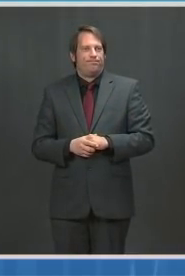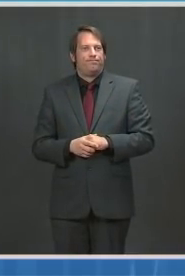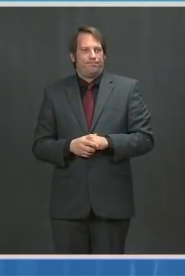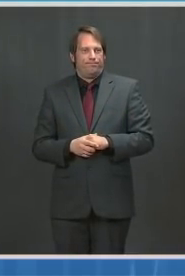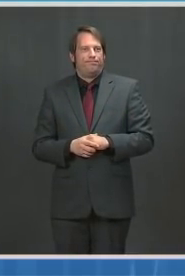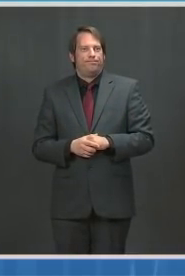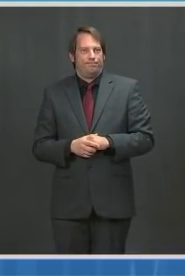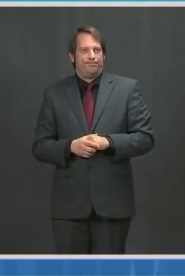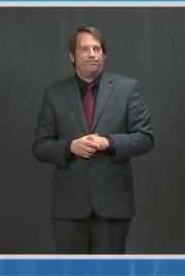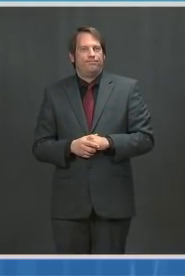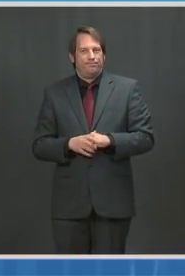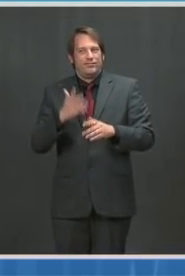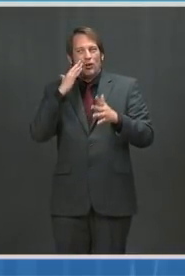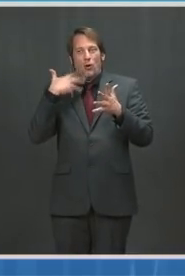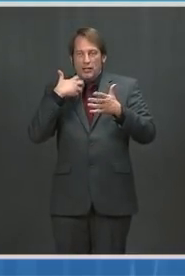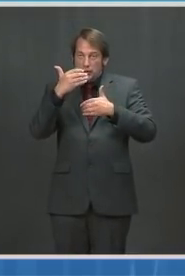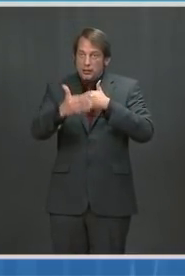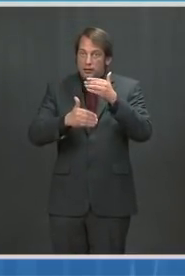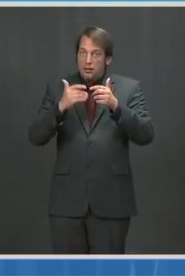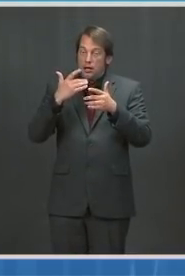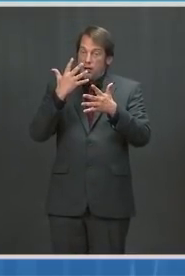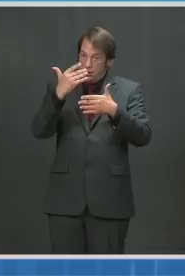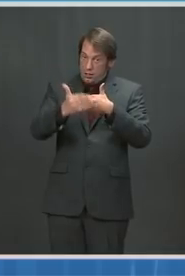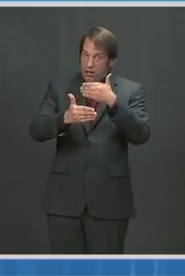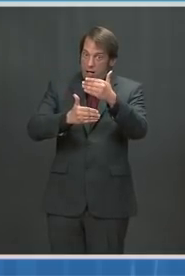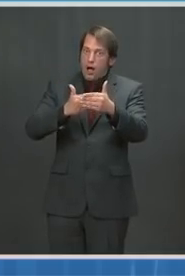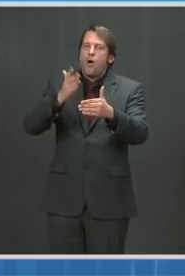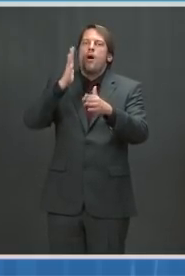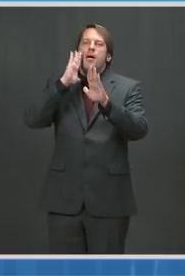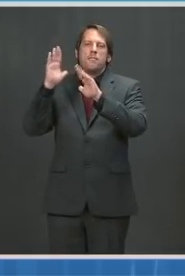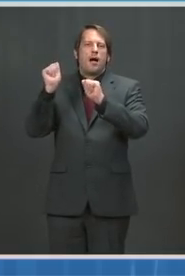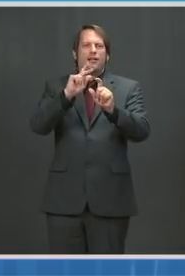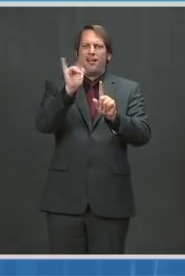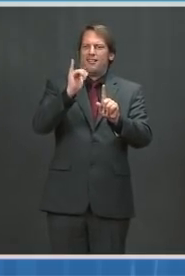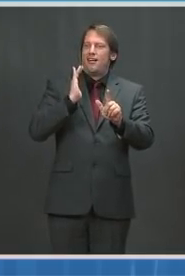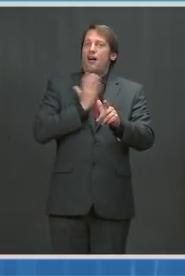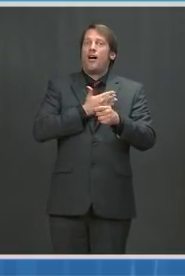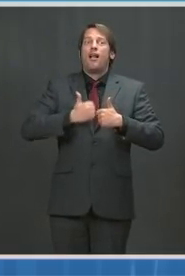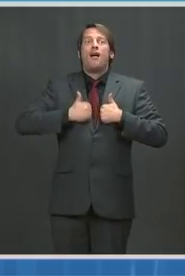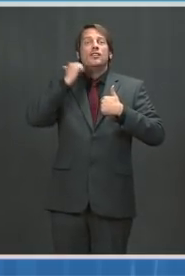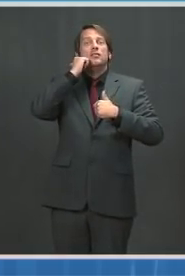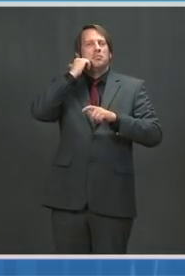And that began weeks ago with conversations around what I kind of refer